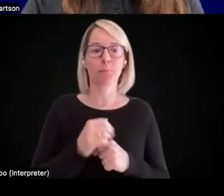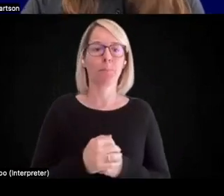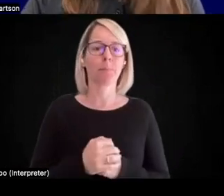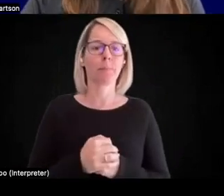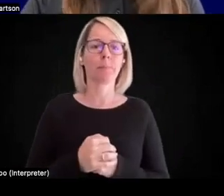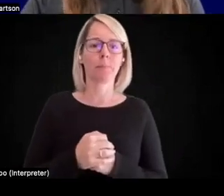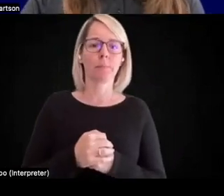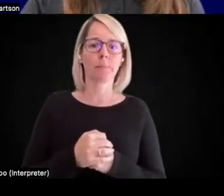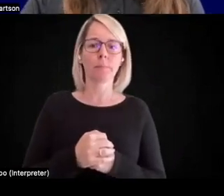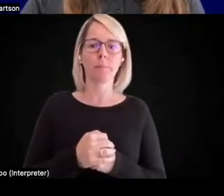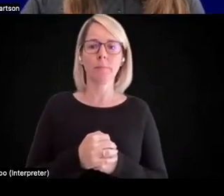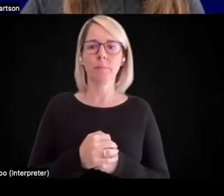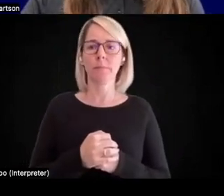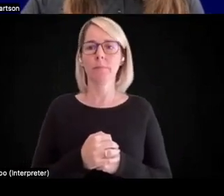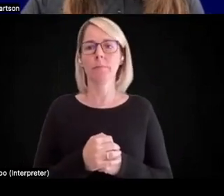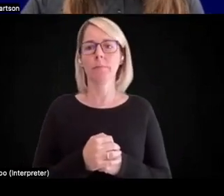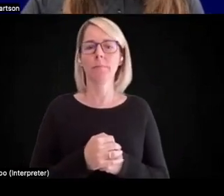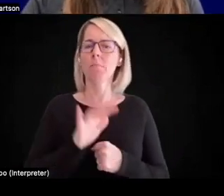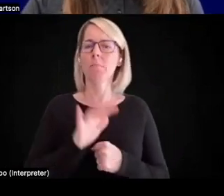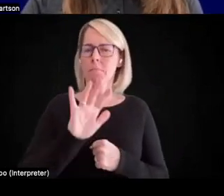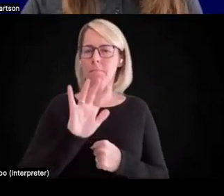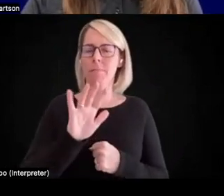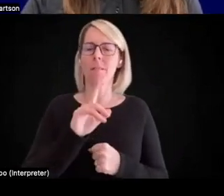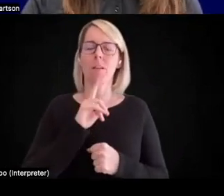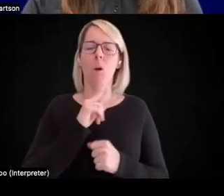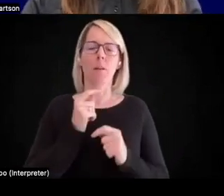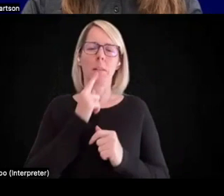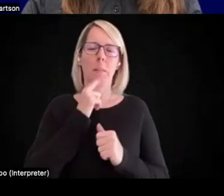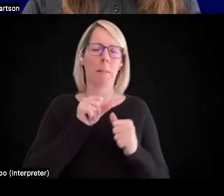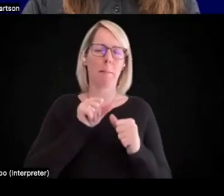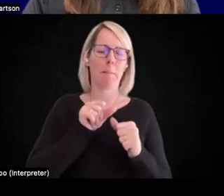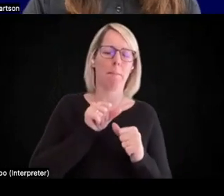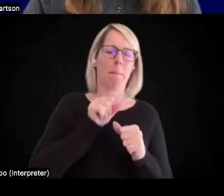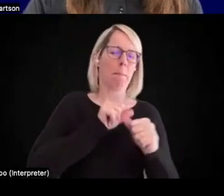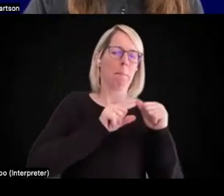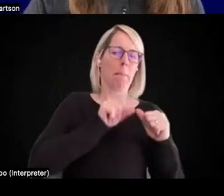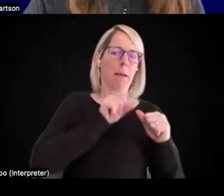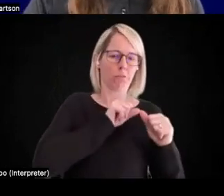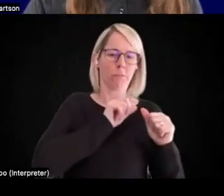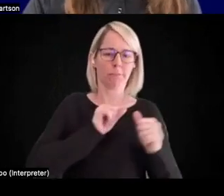let's go back and maybe think about how we could improve the attunement